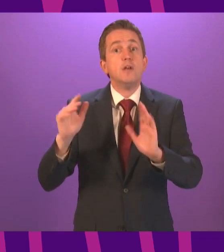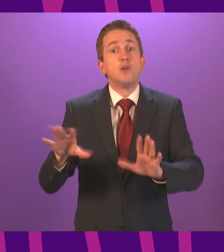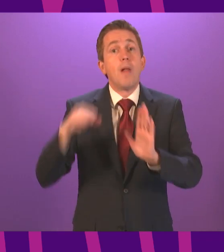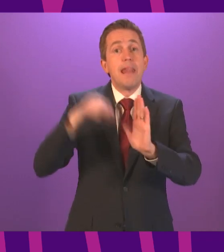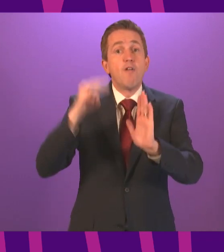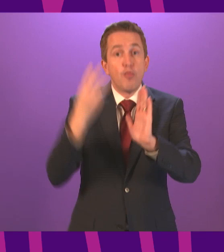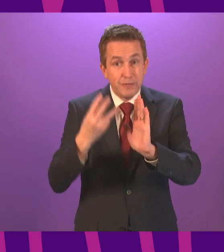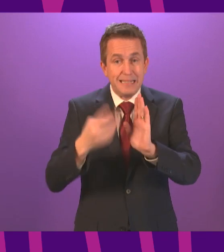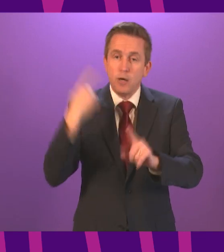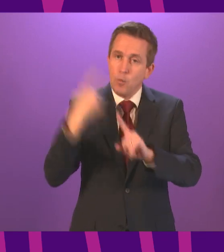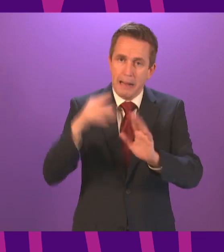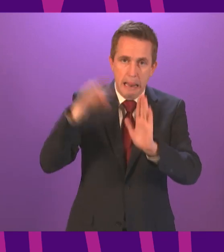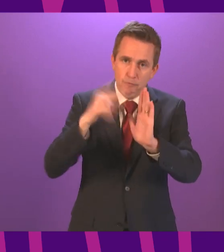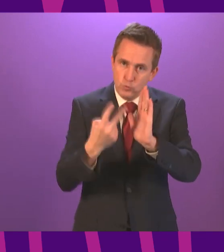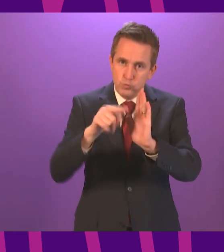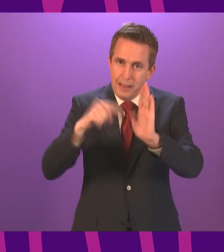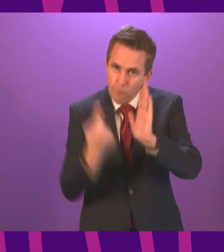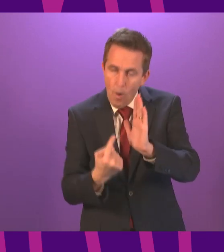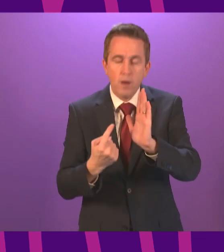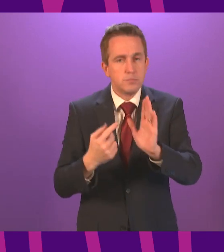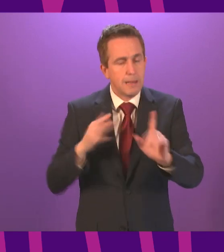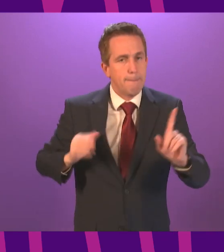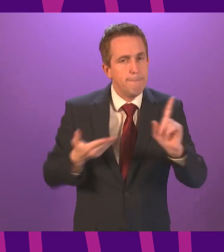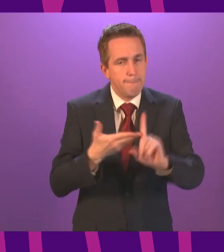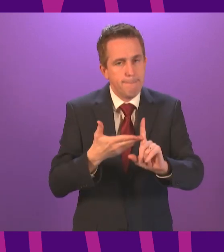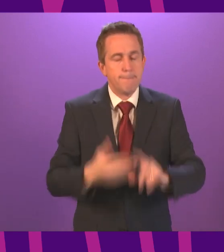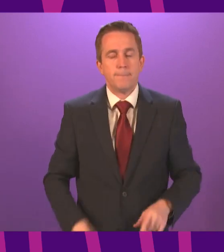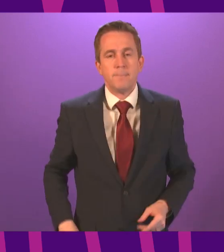On the second part of the question, as we set out on Tuesday, businesses across West